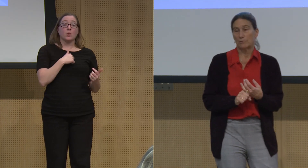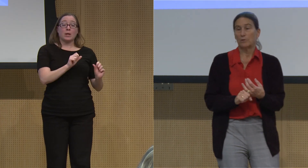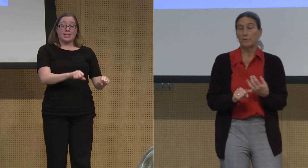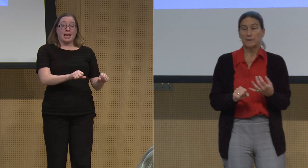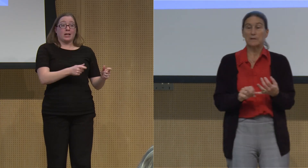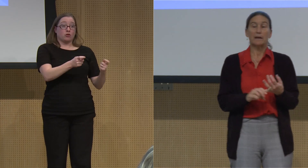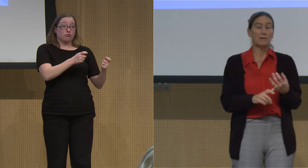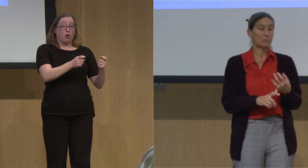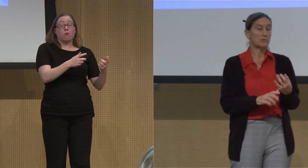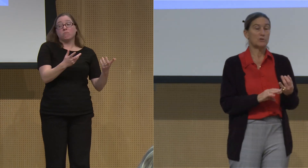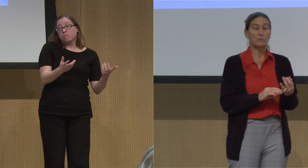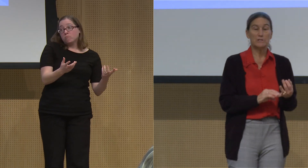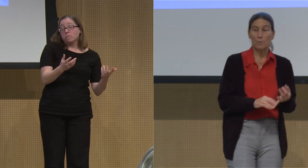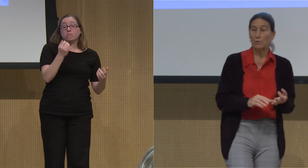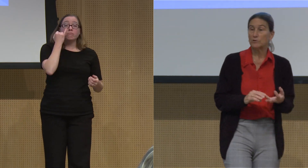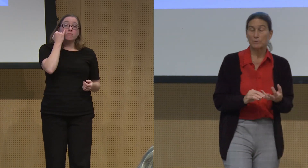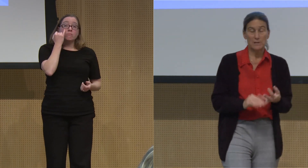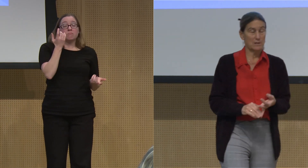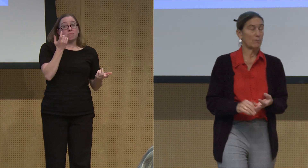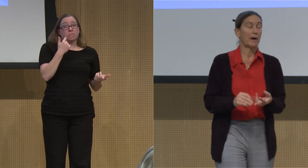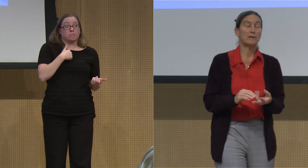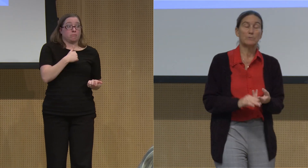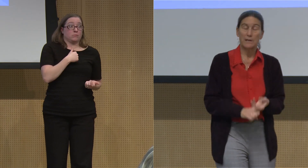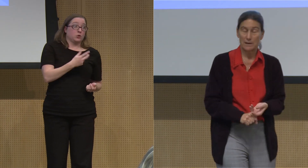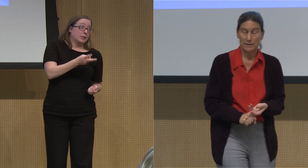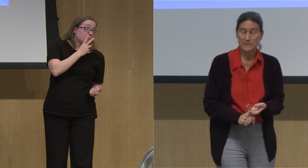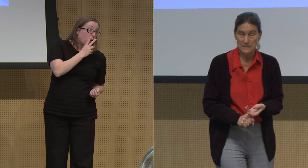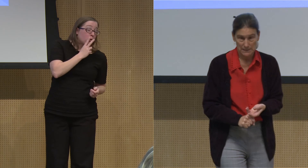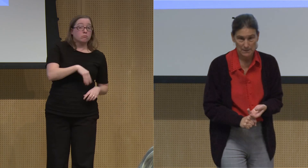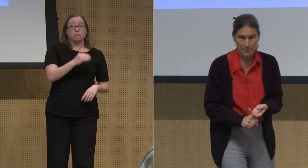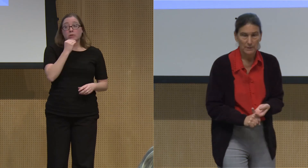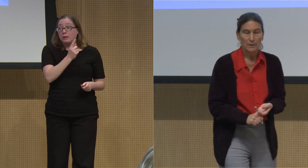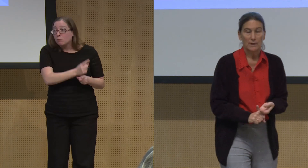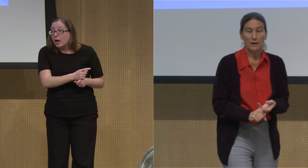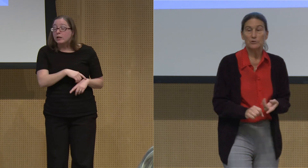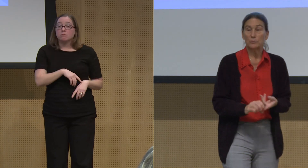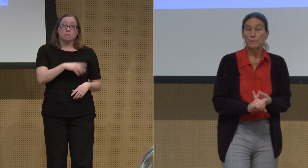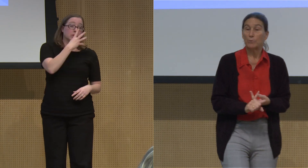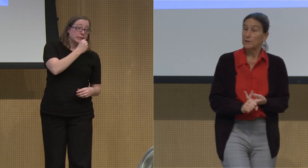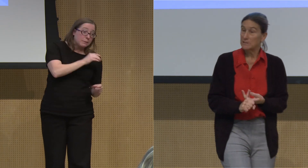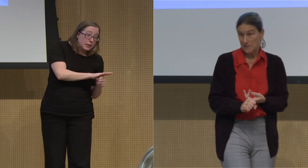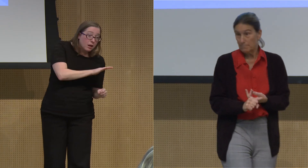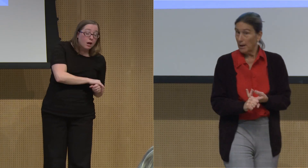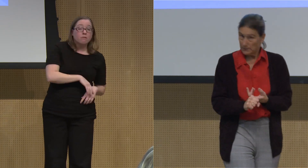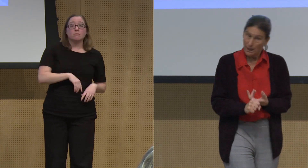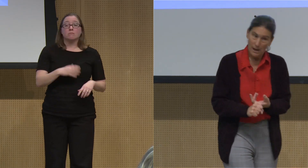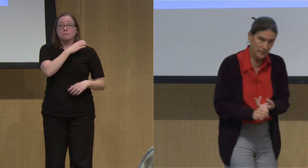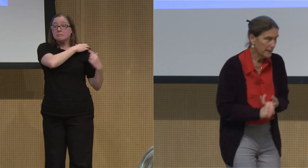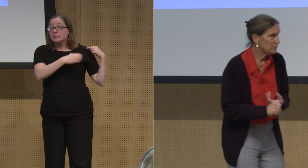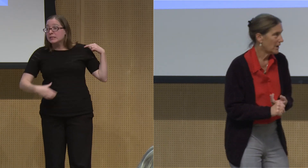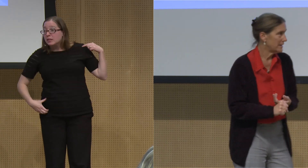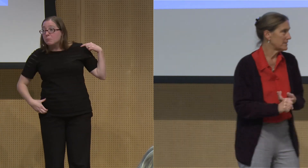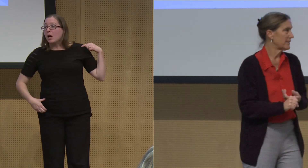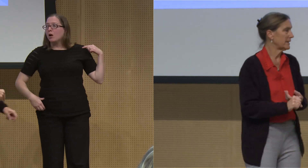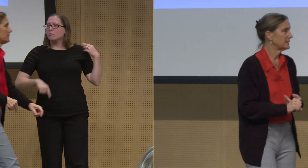ARE THINGS, LIKE, DO WE SMOKE, DO WE EAT RIGHT, DO WE GET ENOUGH SLEEP, DO WE PUT A SEATBELT ON, THOSE KINDS OF THINGS.